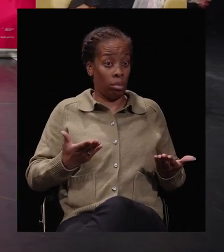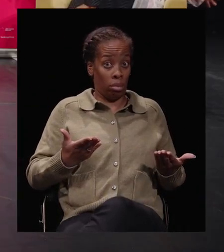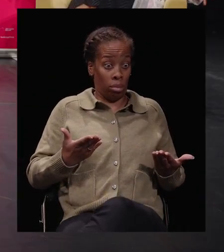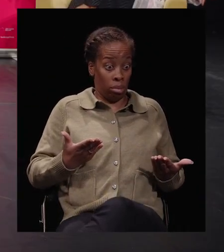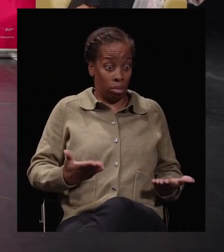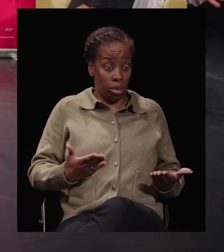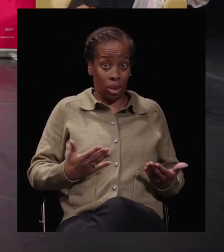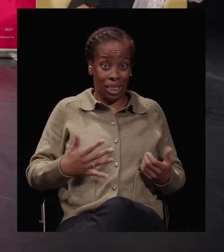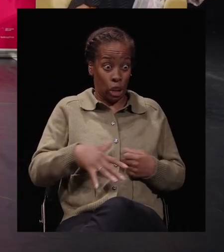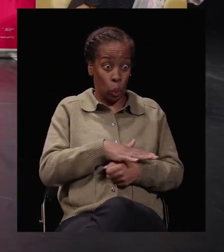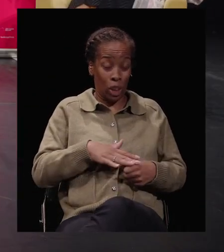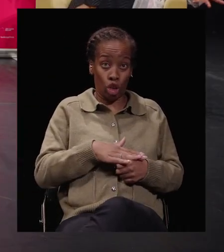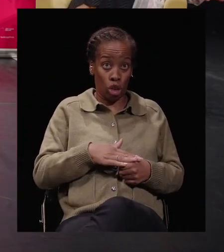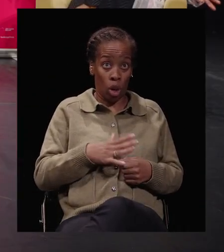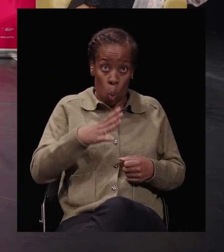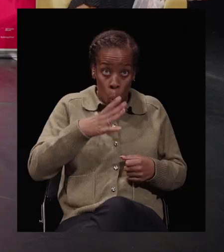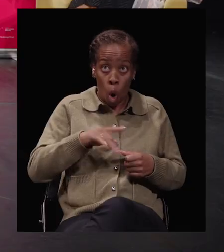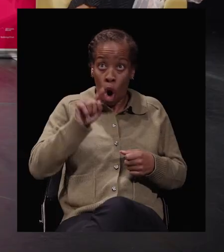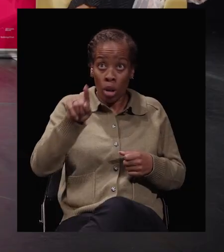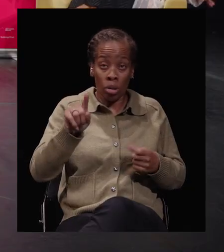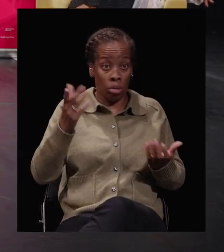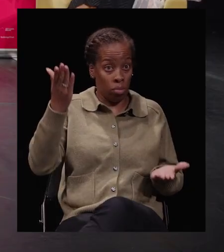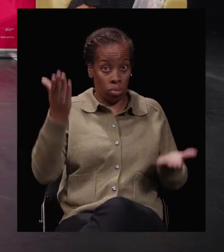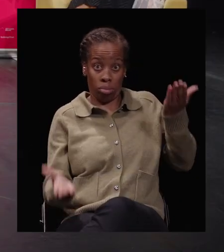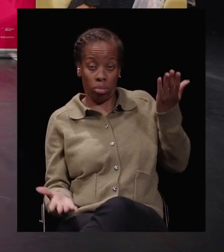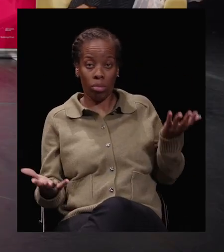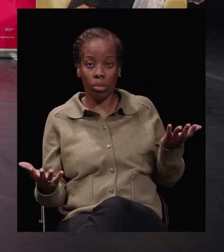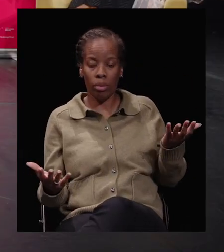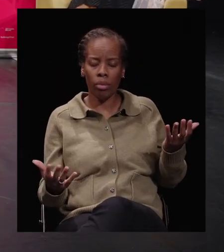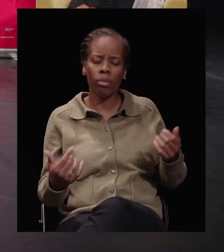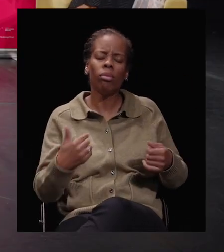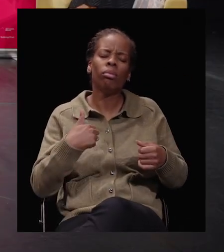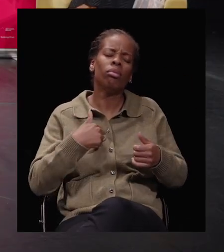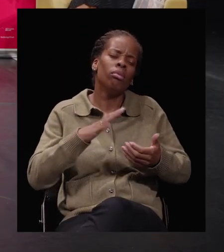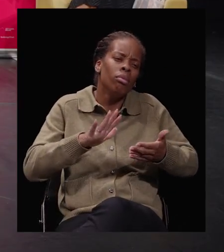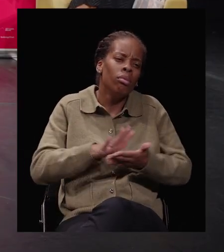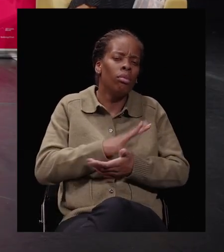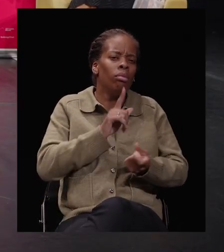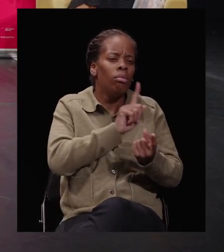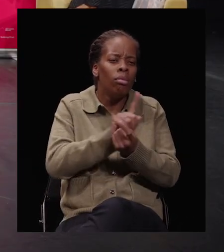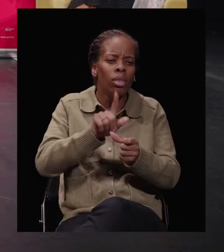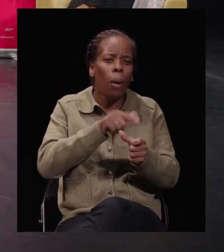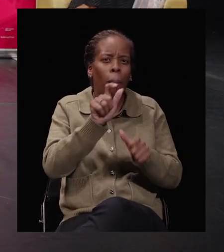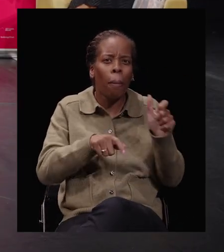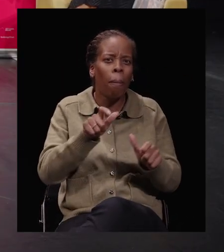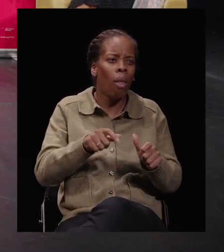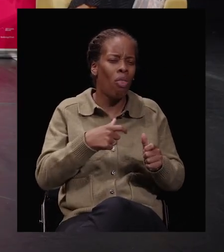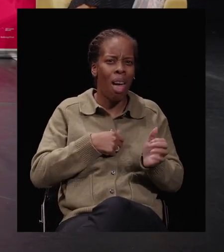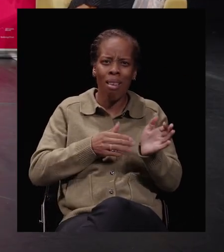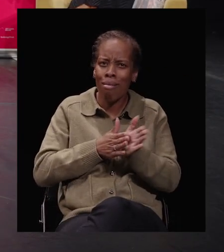And one of the things I enjoy about working, mentoring and talking to young people is that they're impatient and they ain't waiting for nobody.